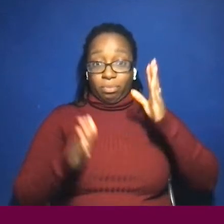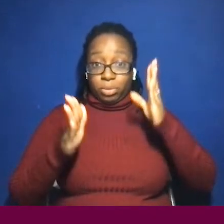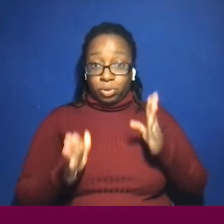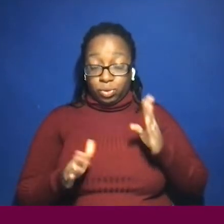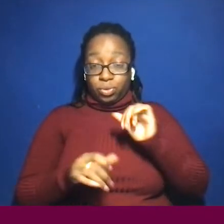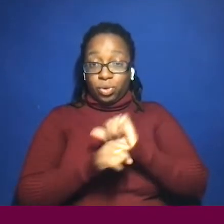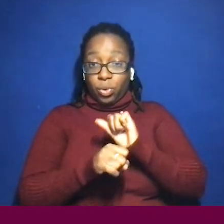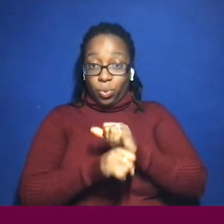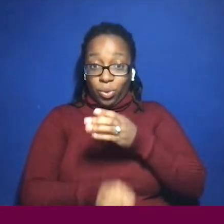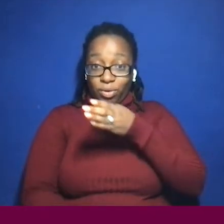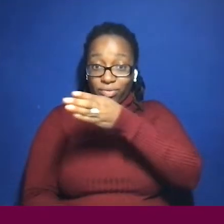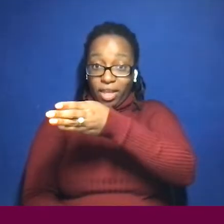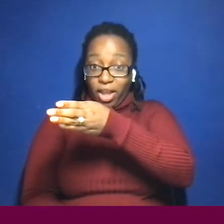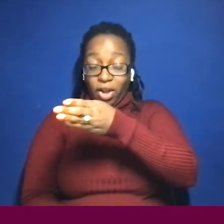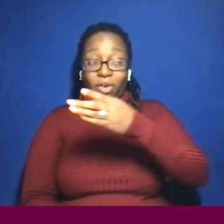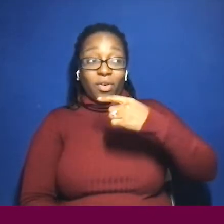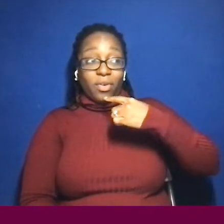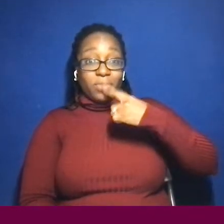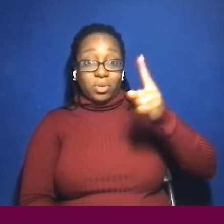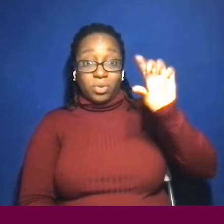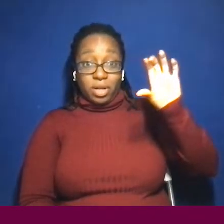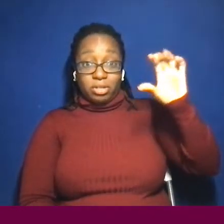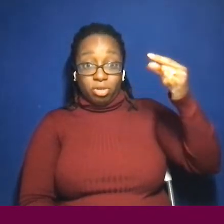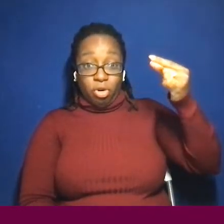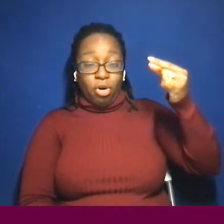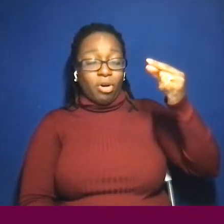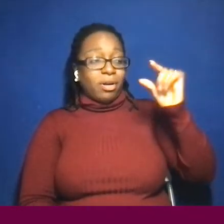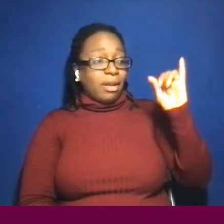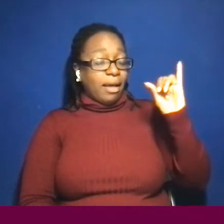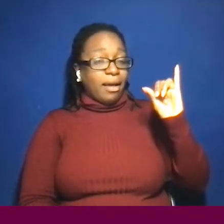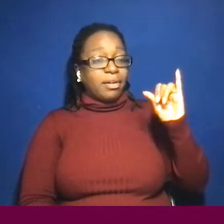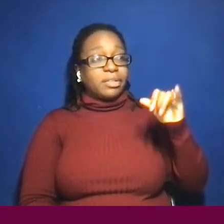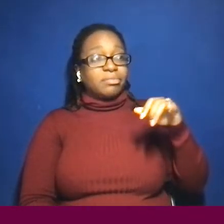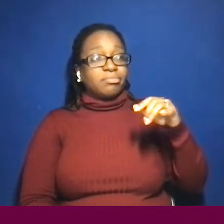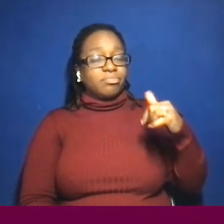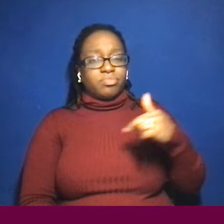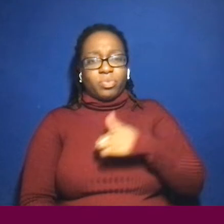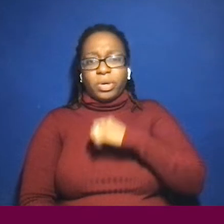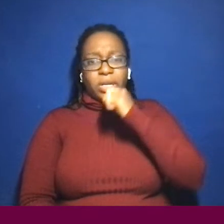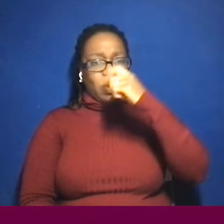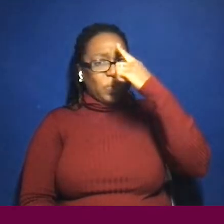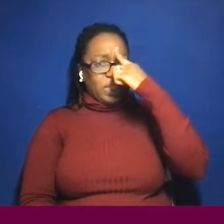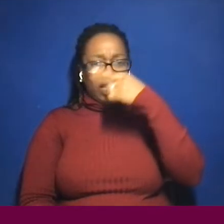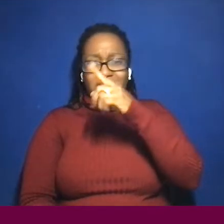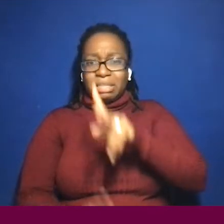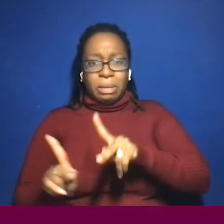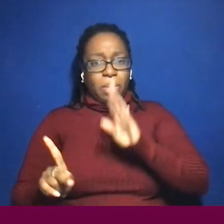hospital to the Coast Guard, something to the effect of, "We don't think these folks will make